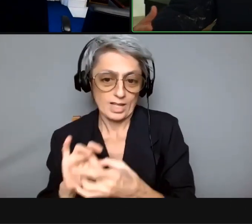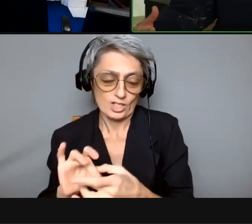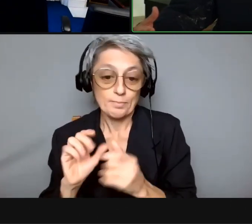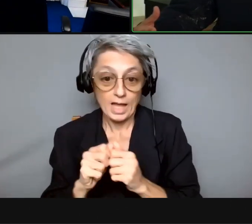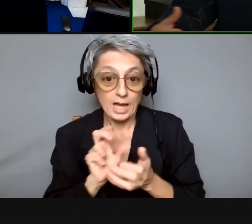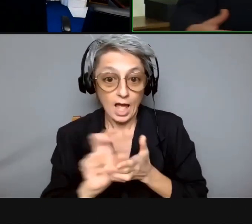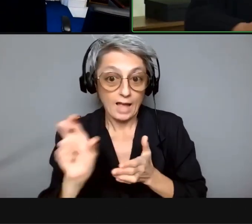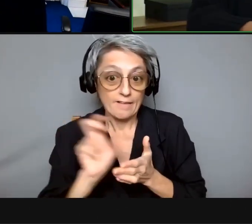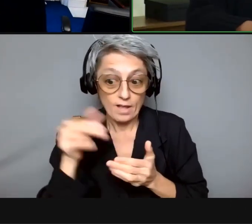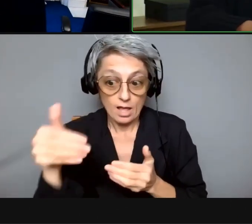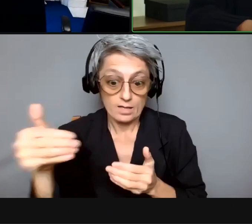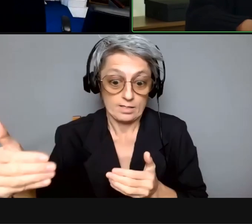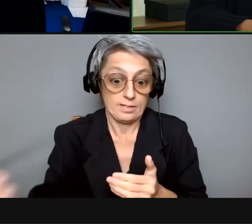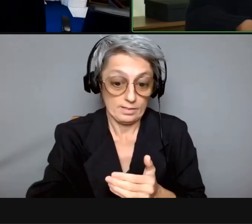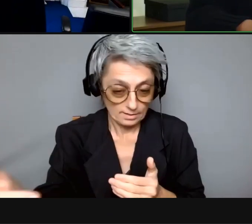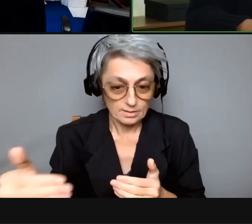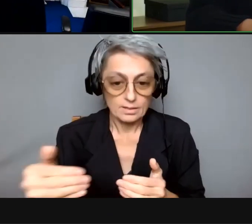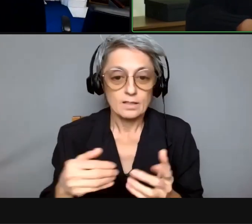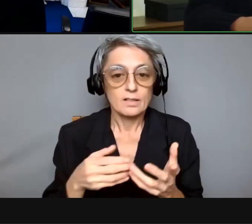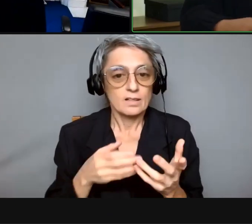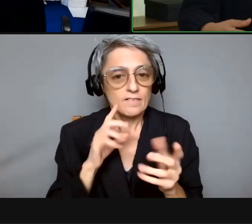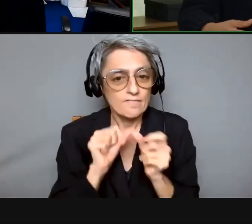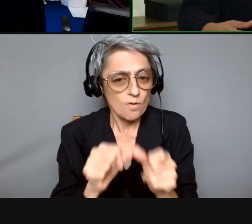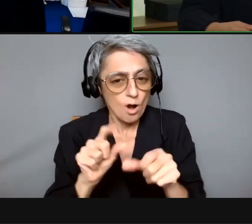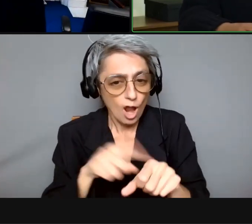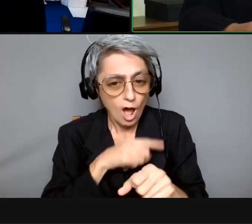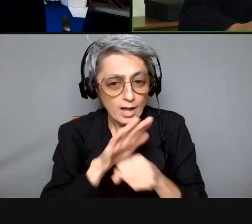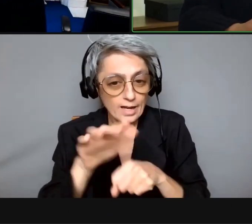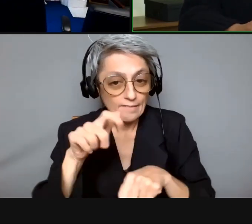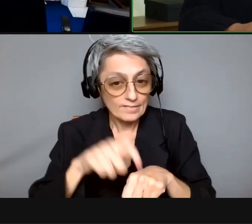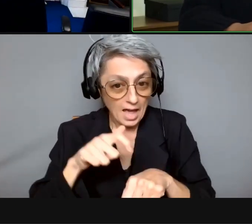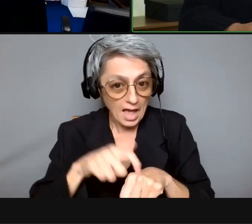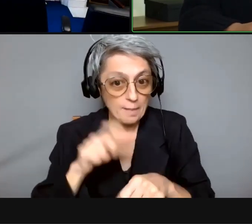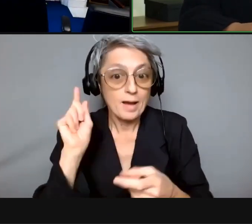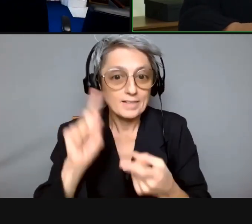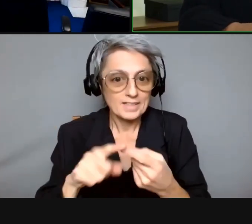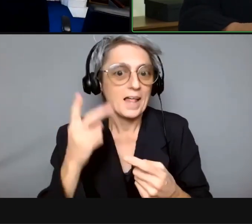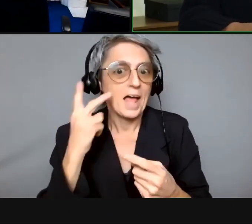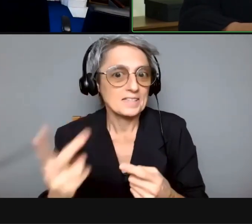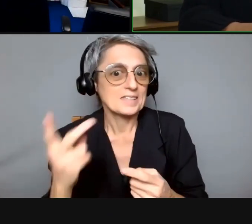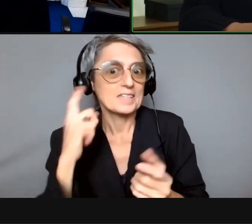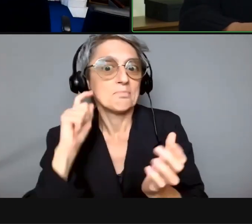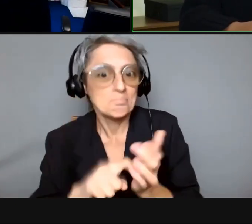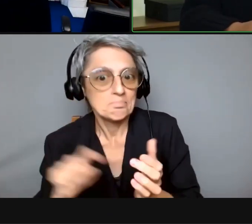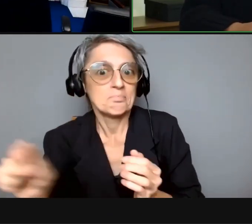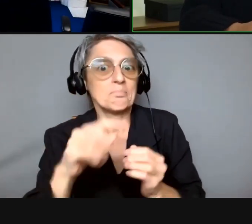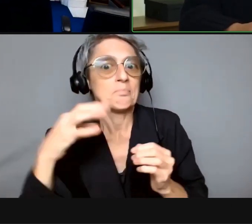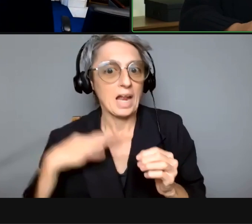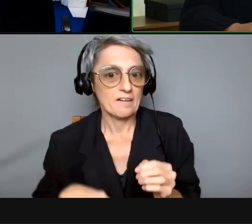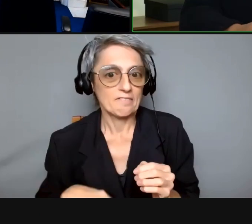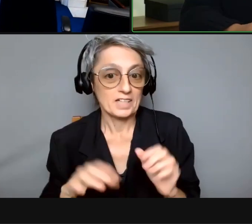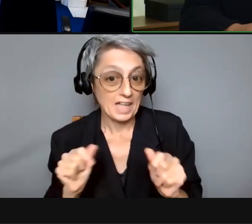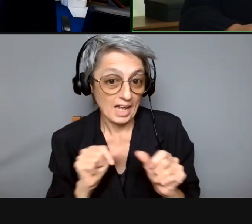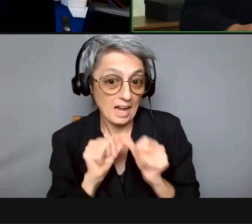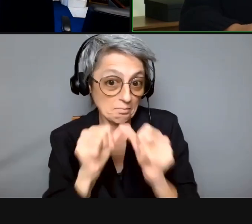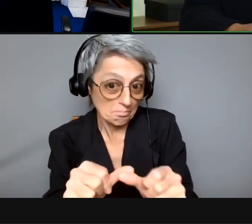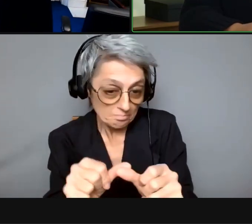that it's going to need for me to see a return. The second is that for many, many companies,